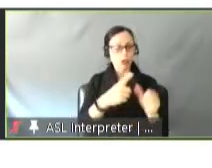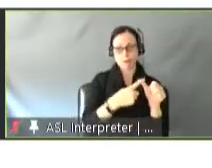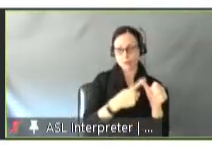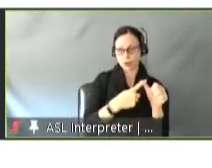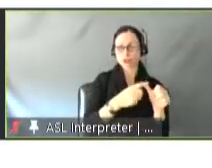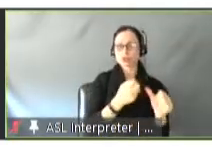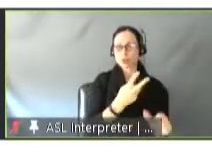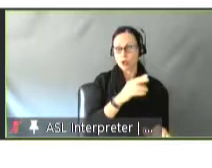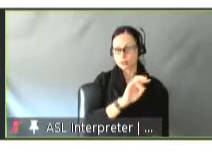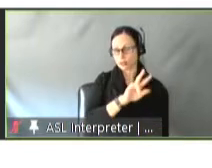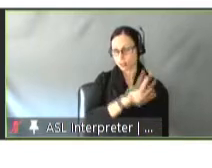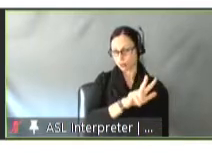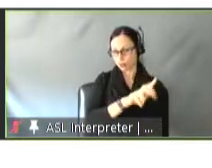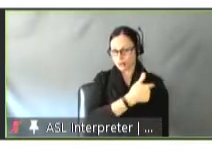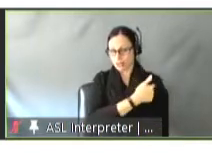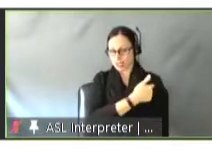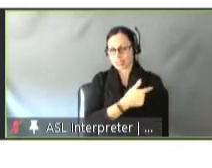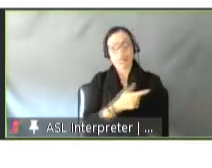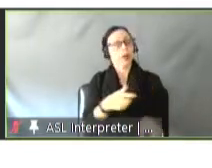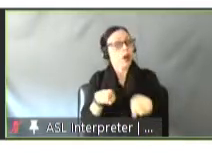vaccine, and it does not just boost the